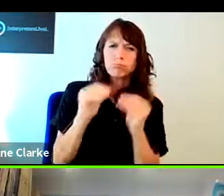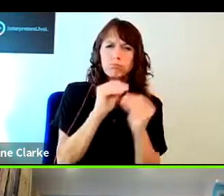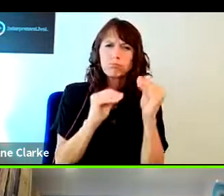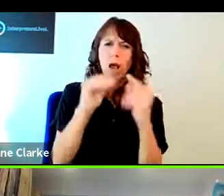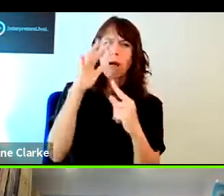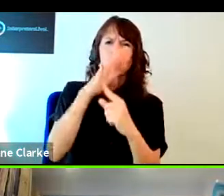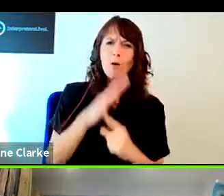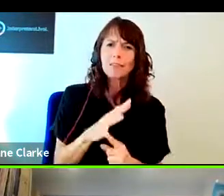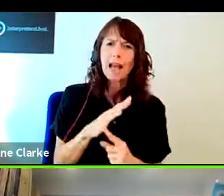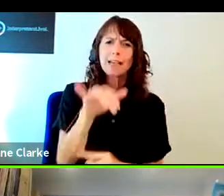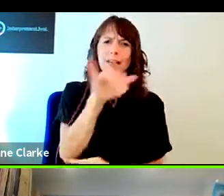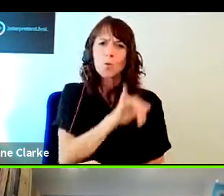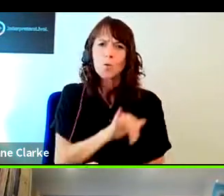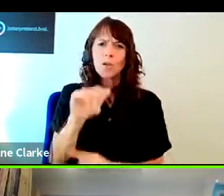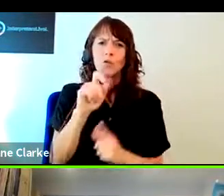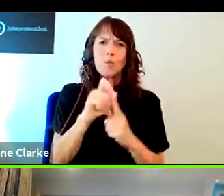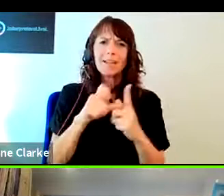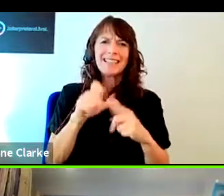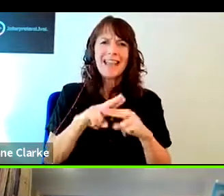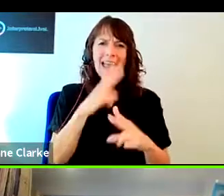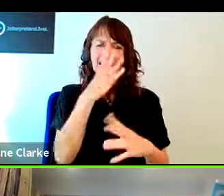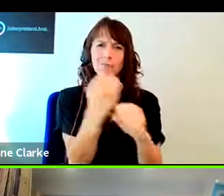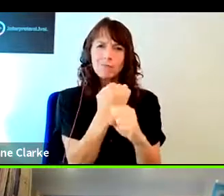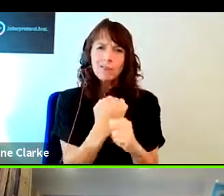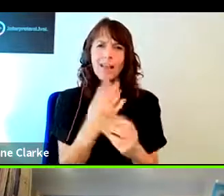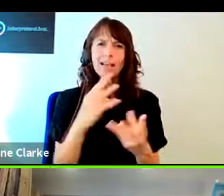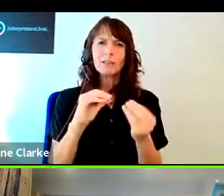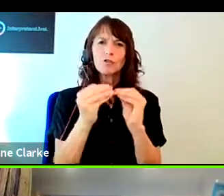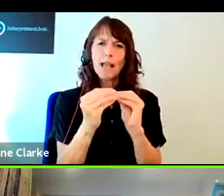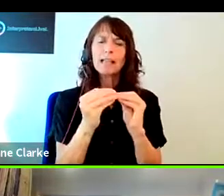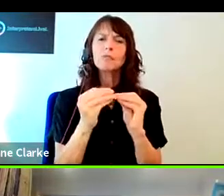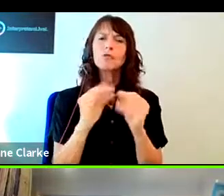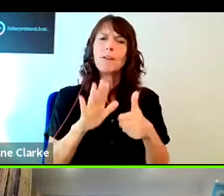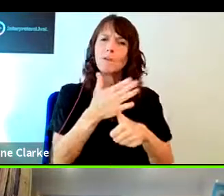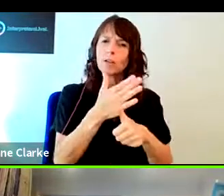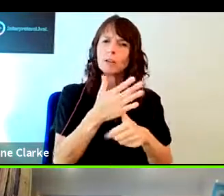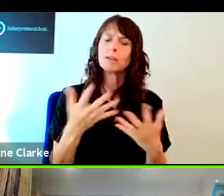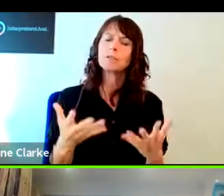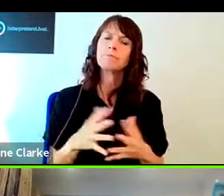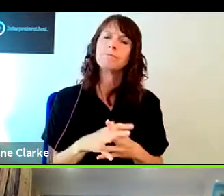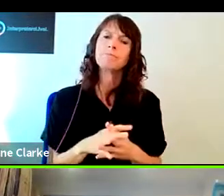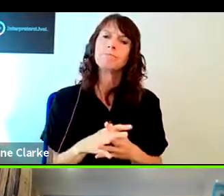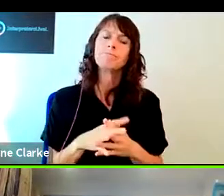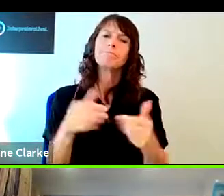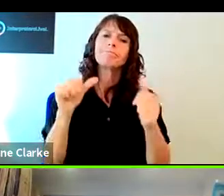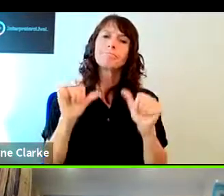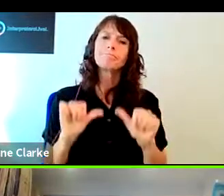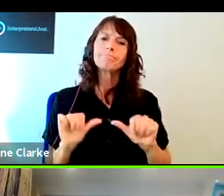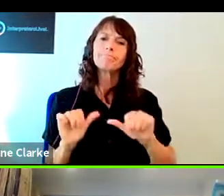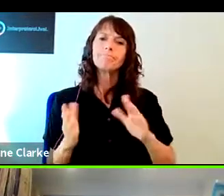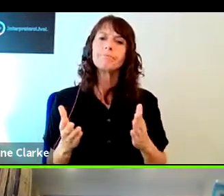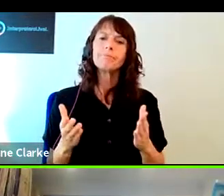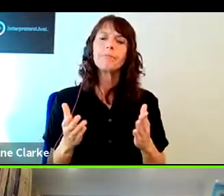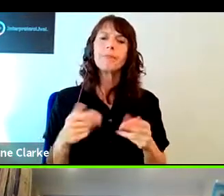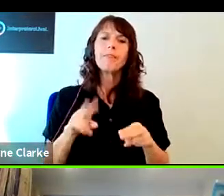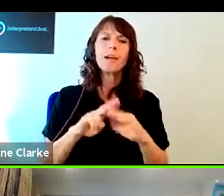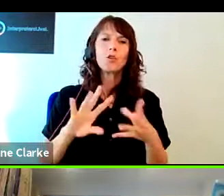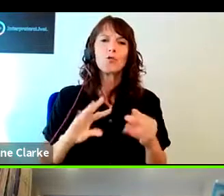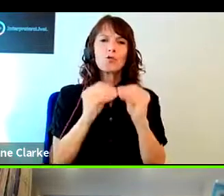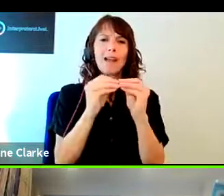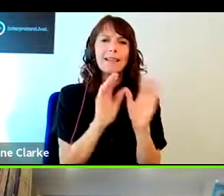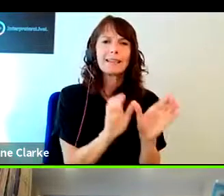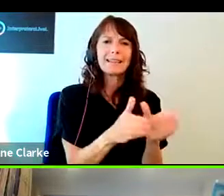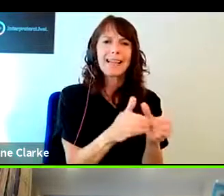the order in which you fix them? And then you'll usually divide them up into categories. And that's